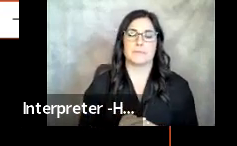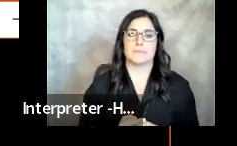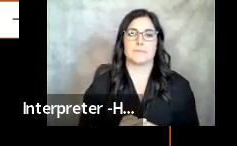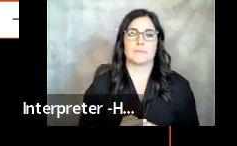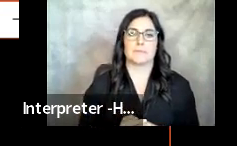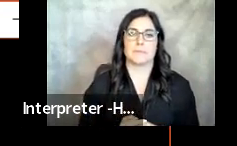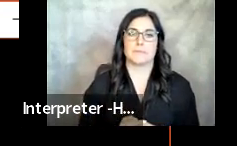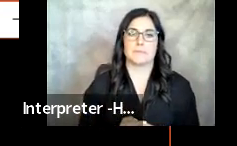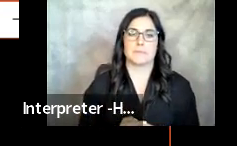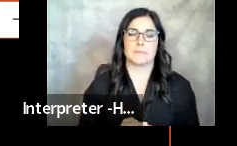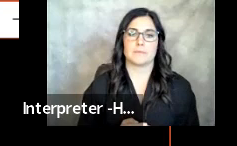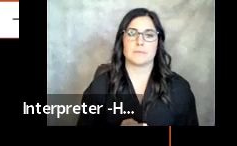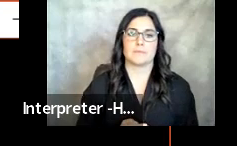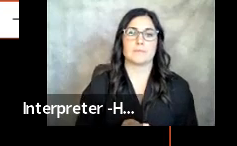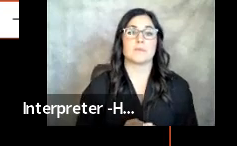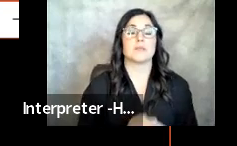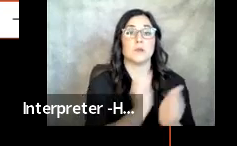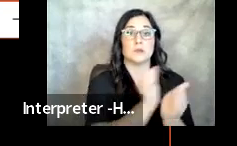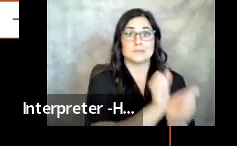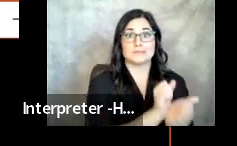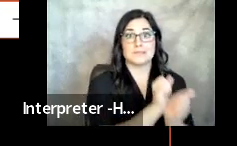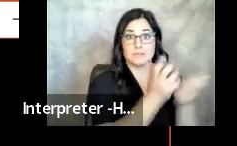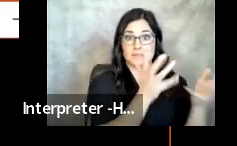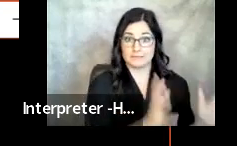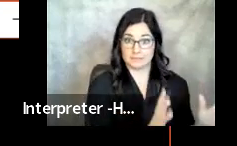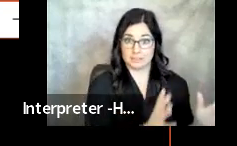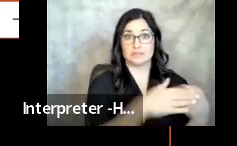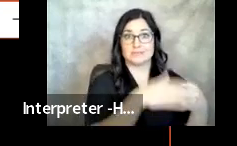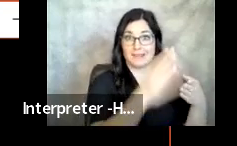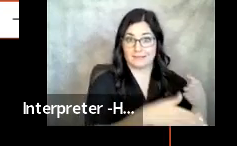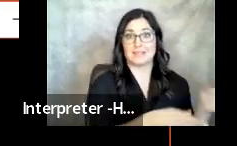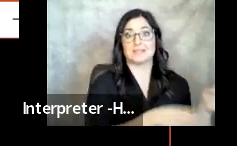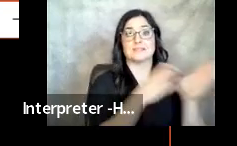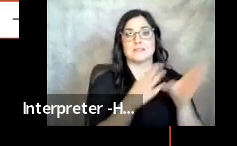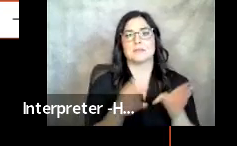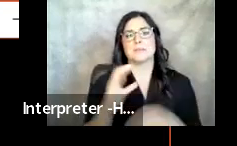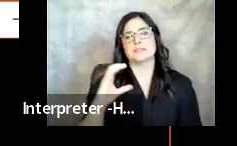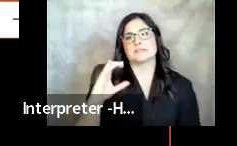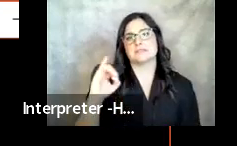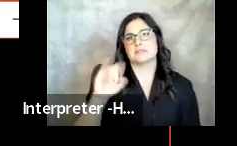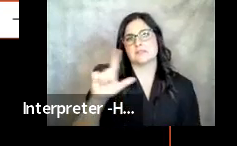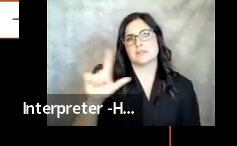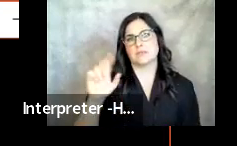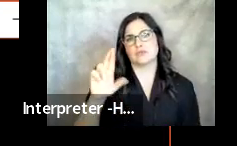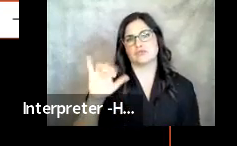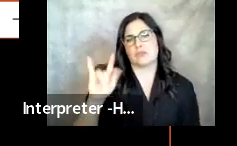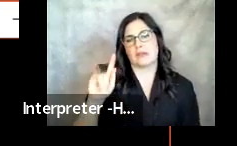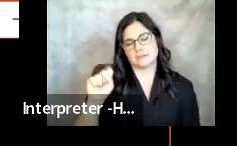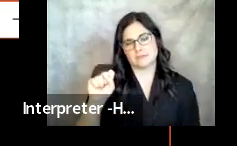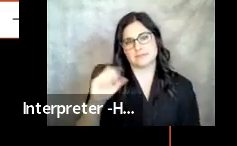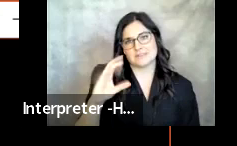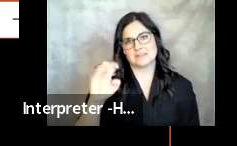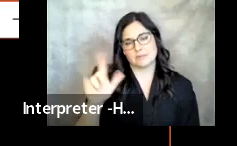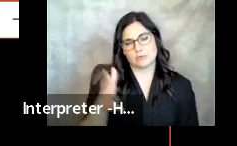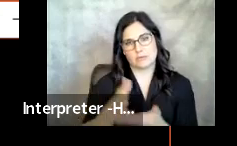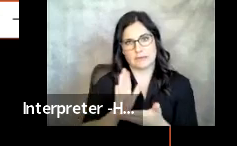So we have an end to an end to slavery. But what about civil rights? What about basic rights for people?